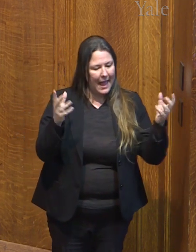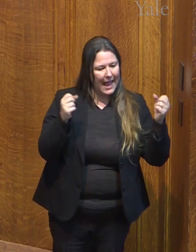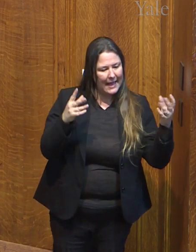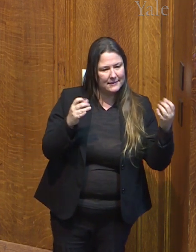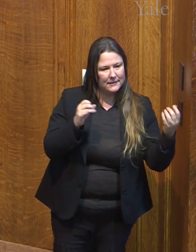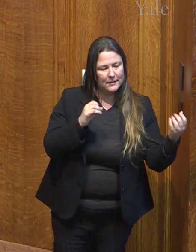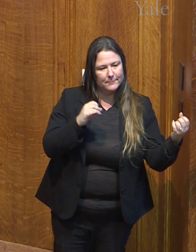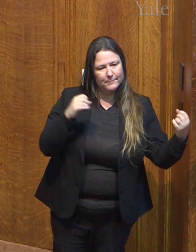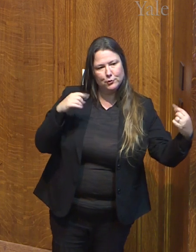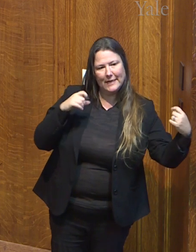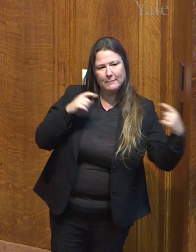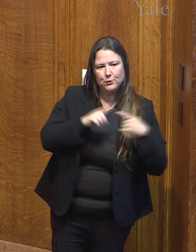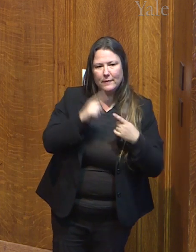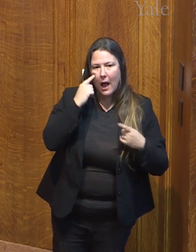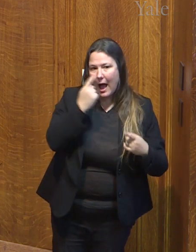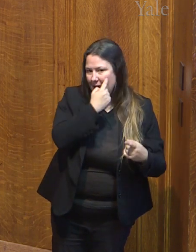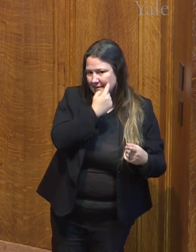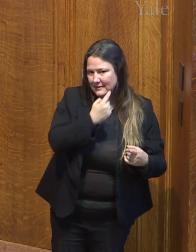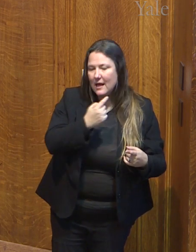hence my title the Language of Light.